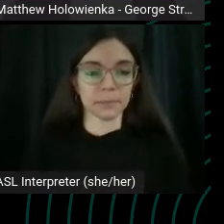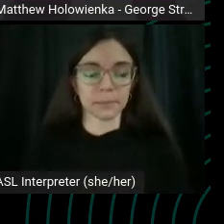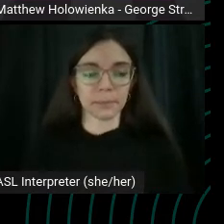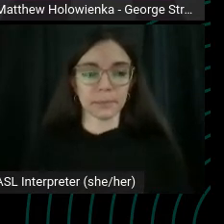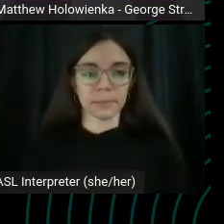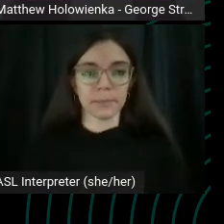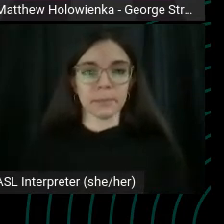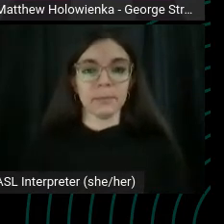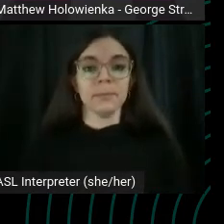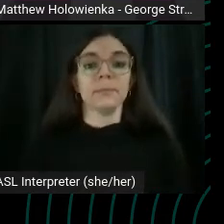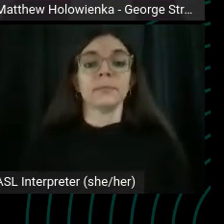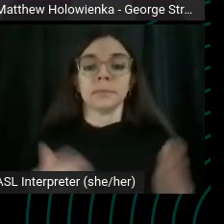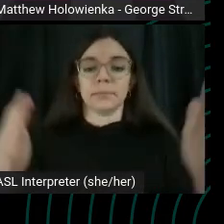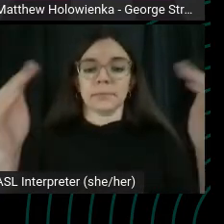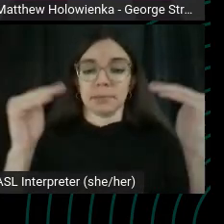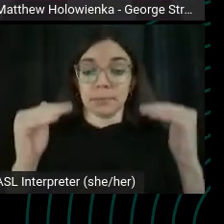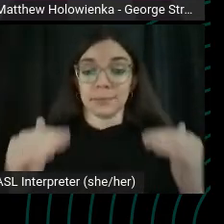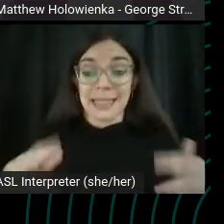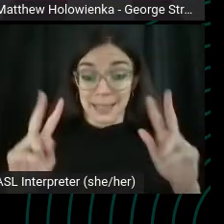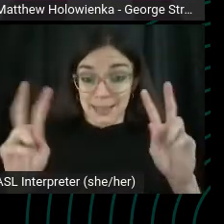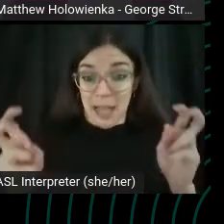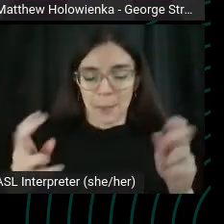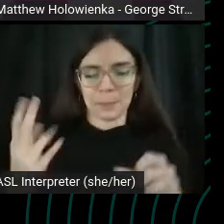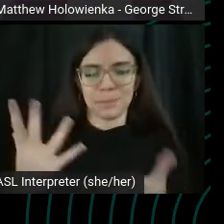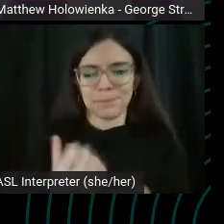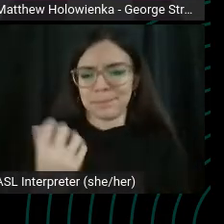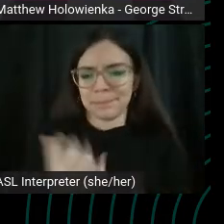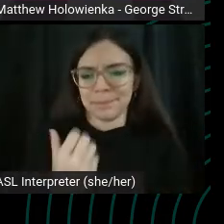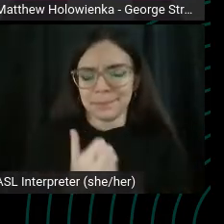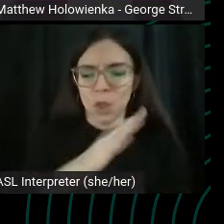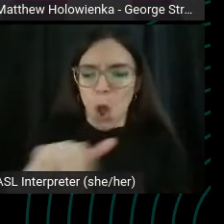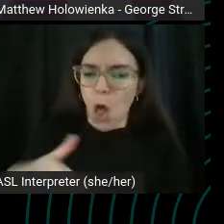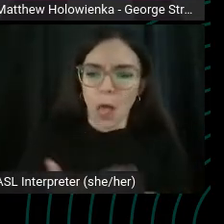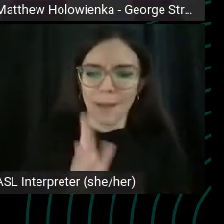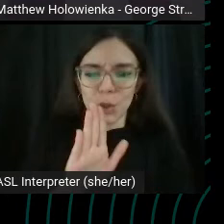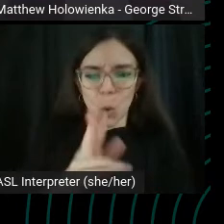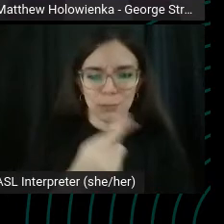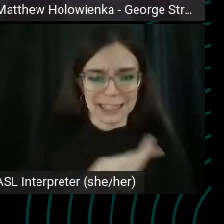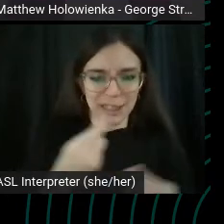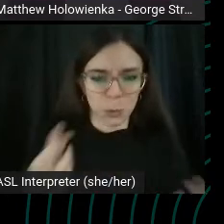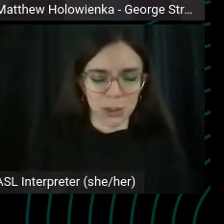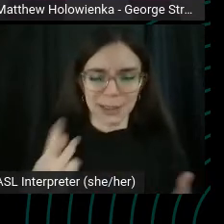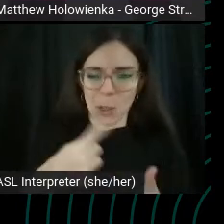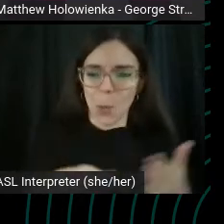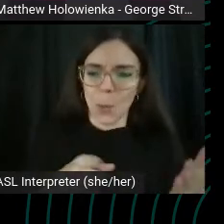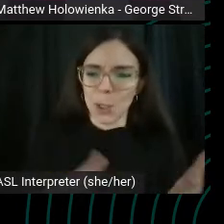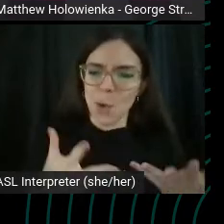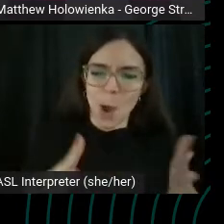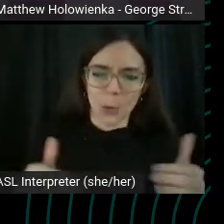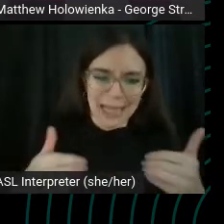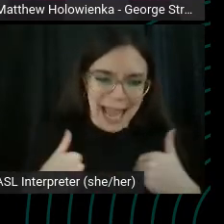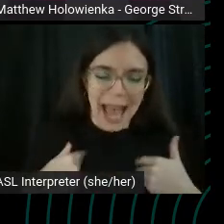The next topic I wanted to cover was using all your resources. What do you already have in your pocket that you can use to create video content?